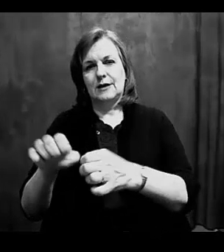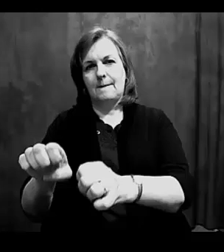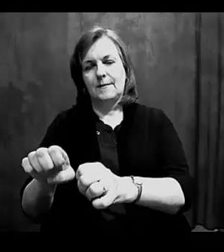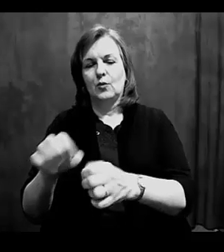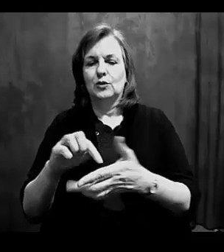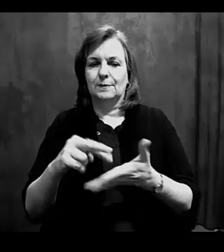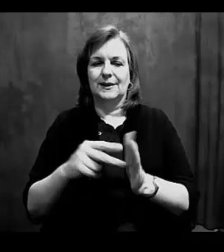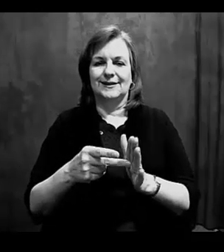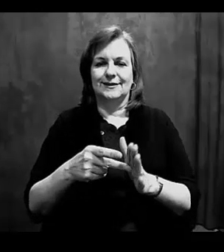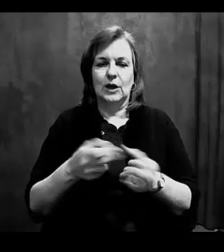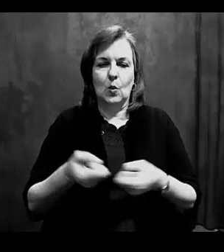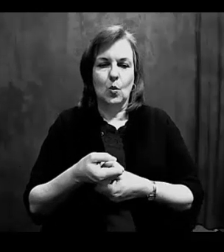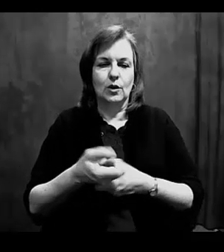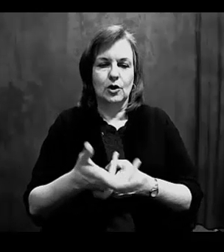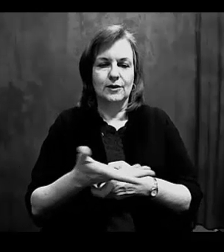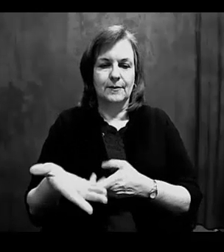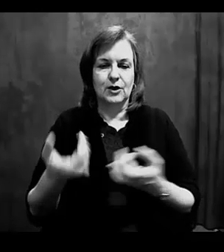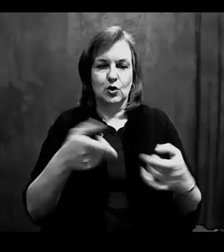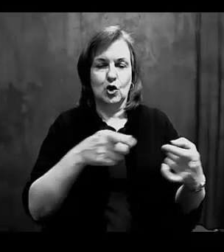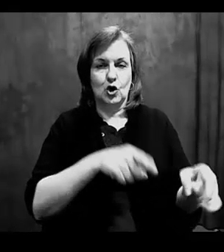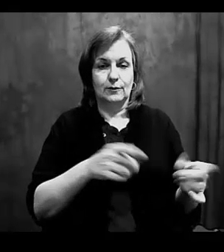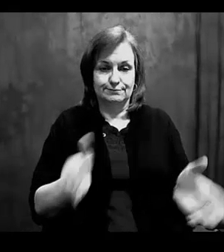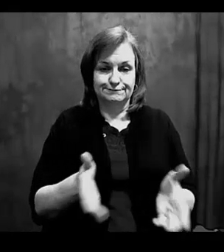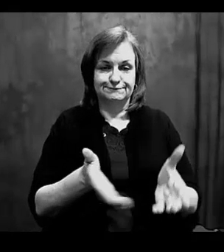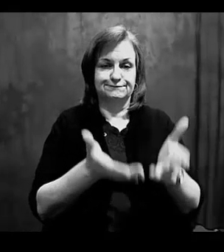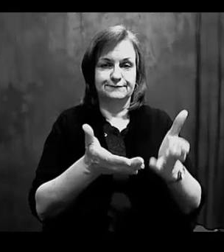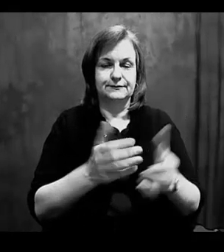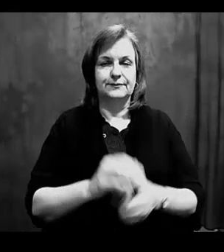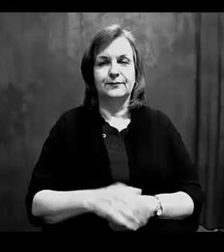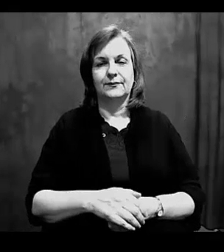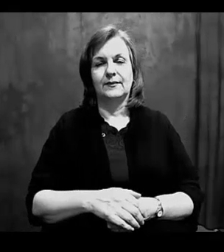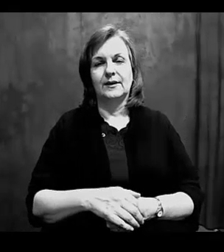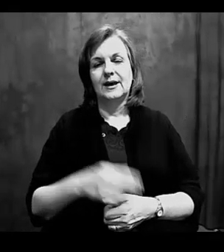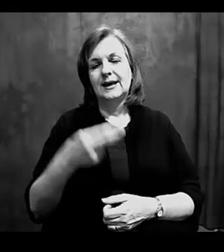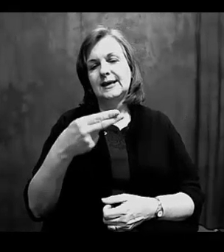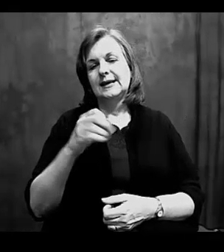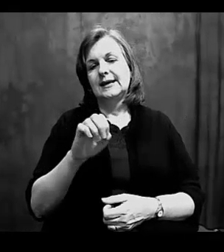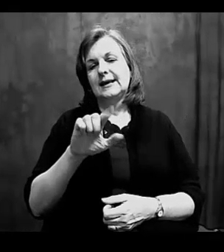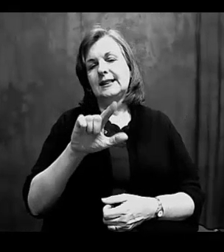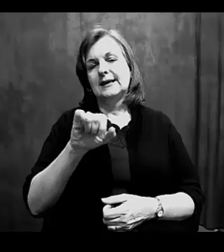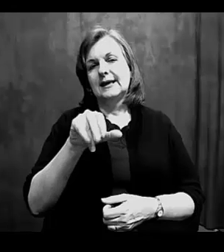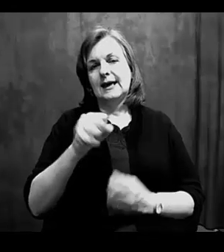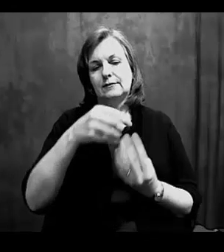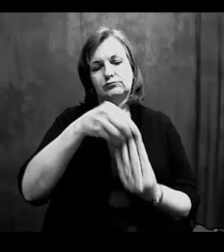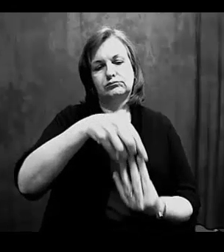know that they're going to catalyze or cause something to occur